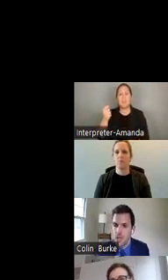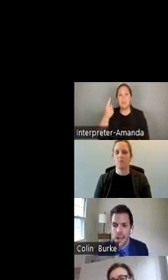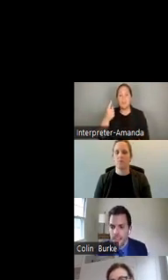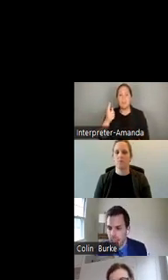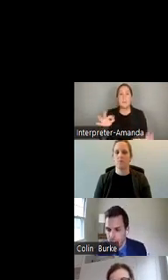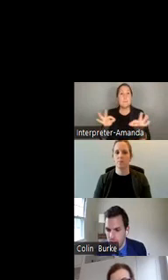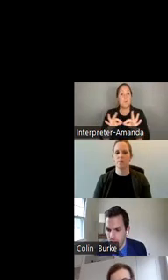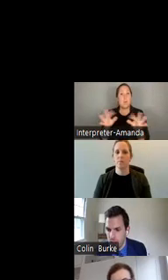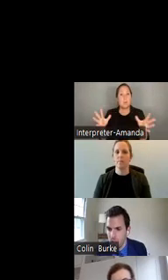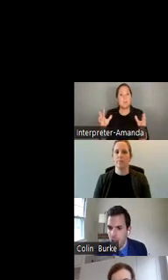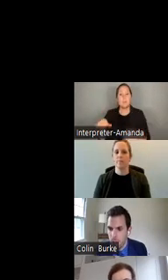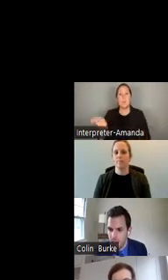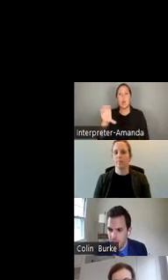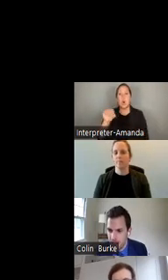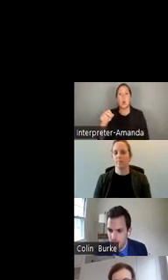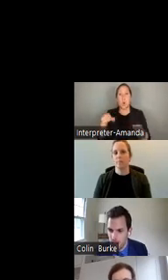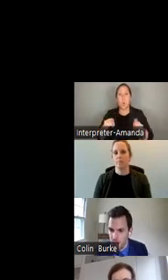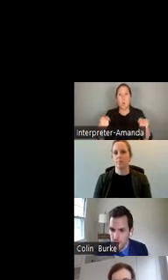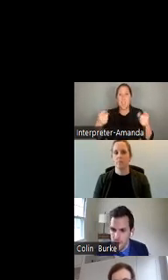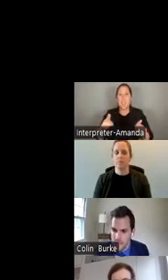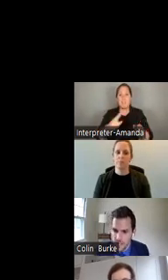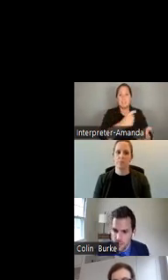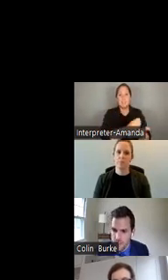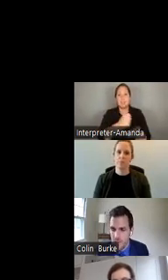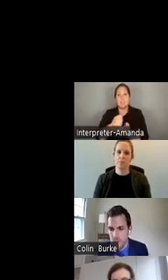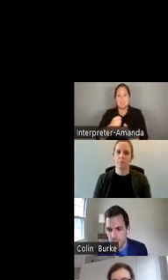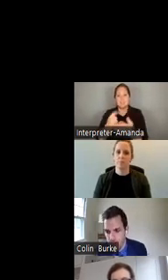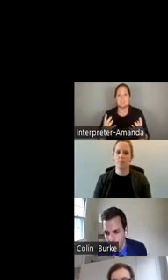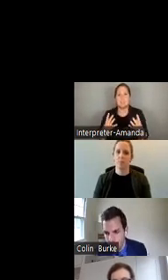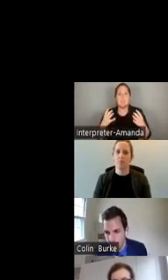not that you know these really complicated Cycles where psychiatric symptoms can drive